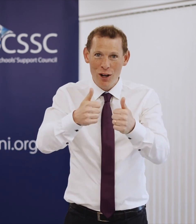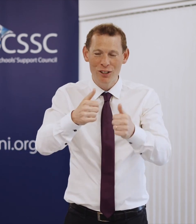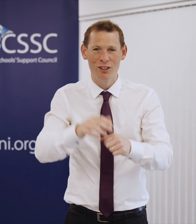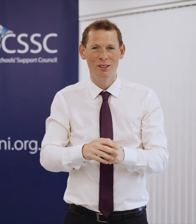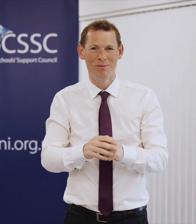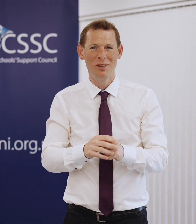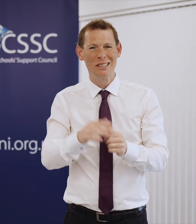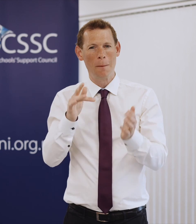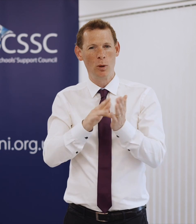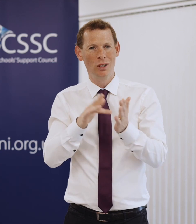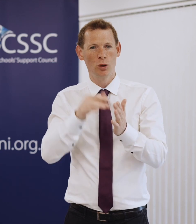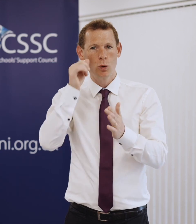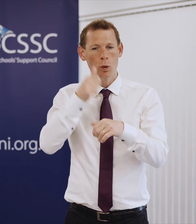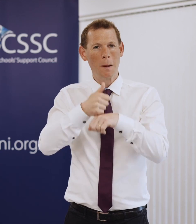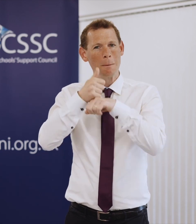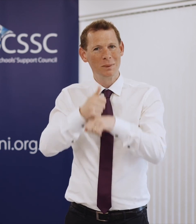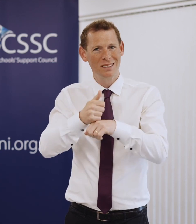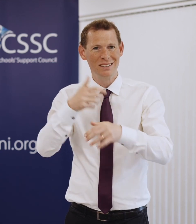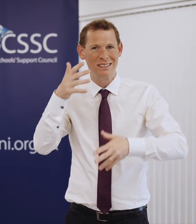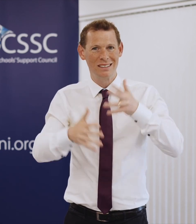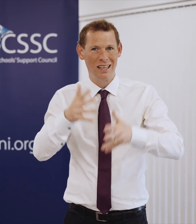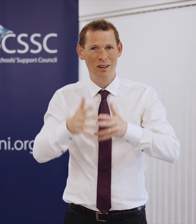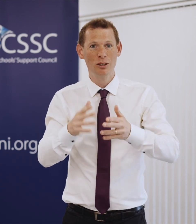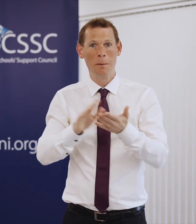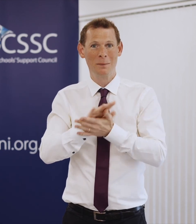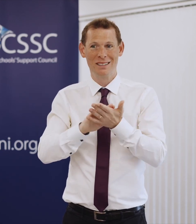We've learned how to sign how are you and what is your name and those are the very